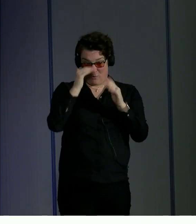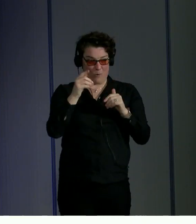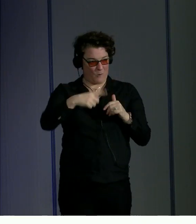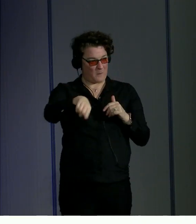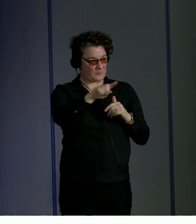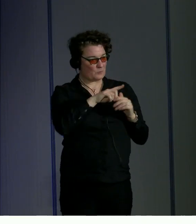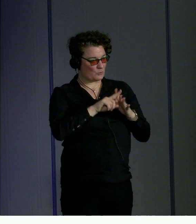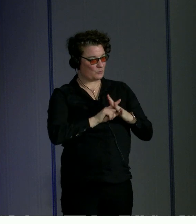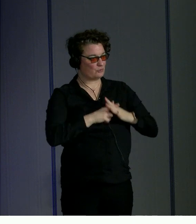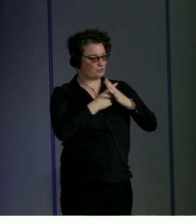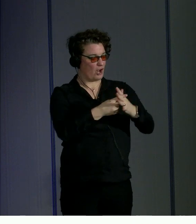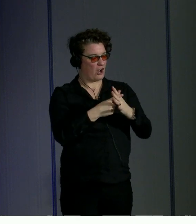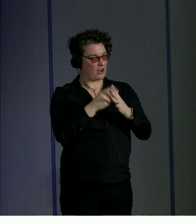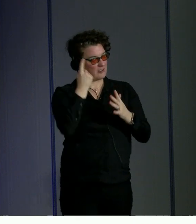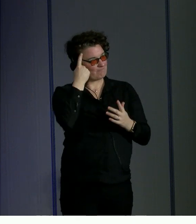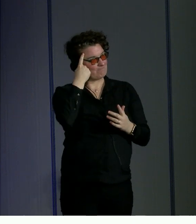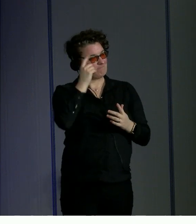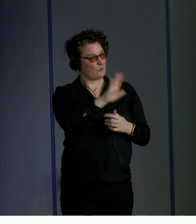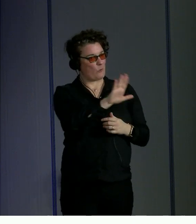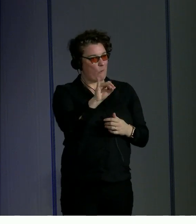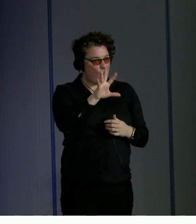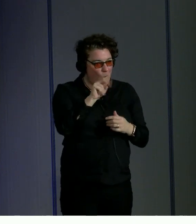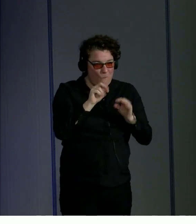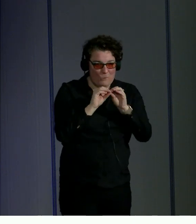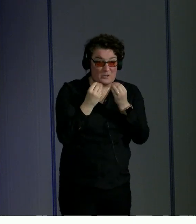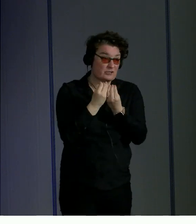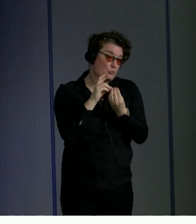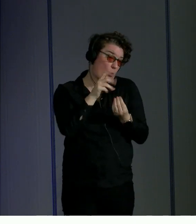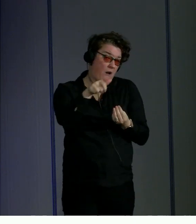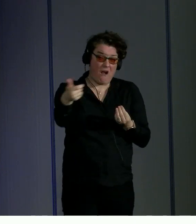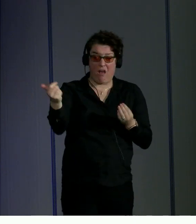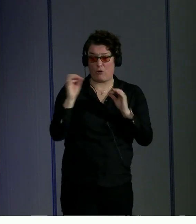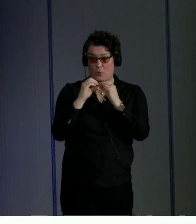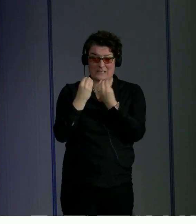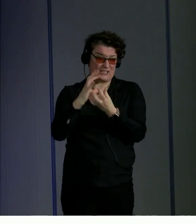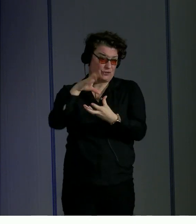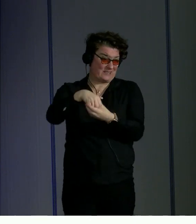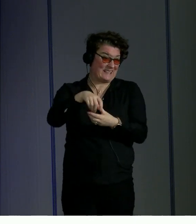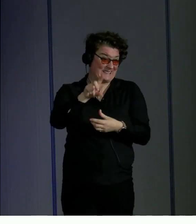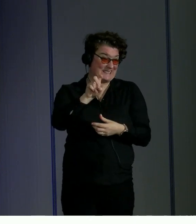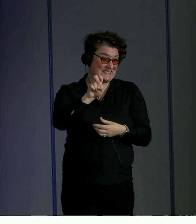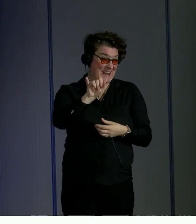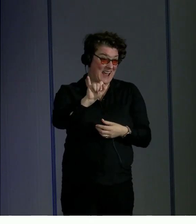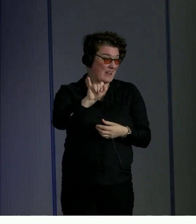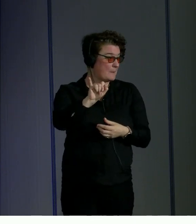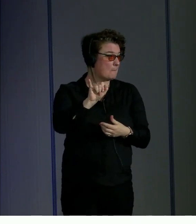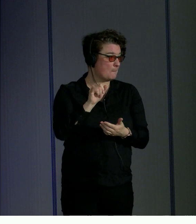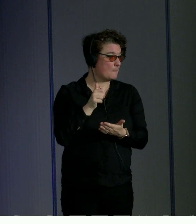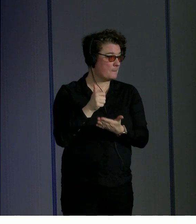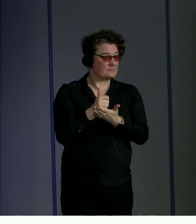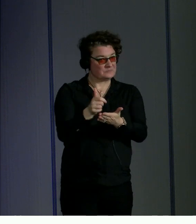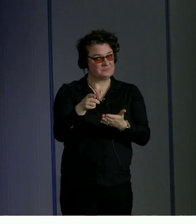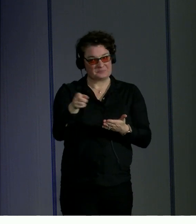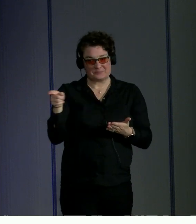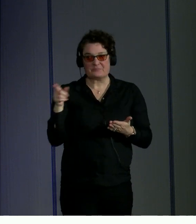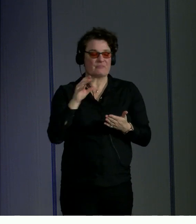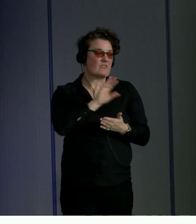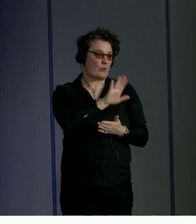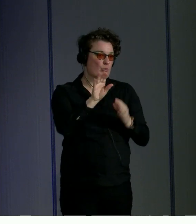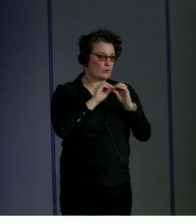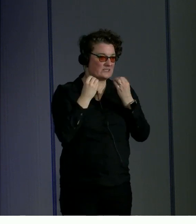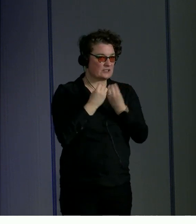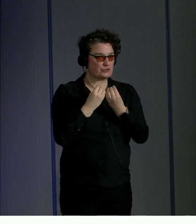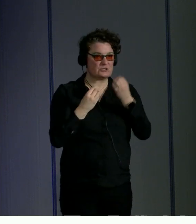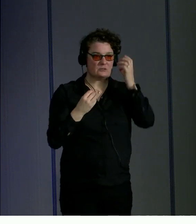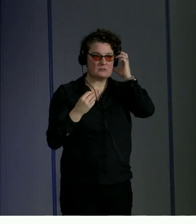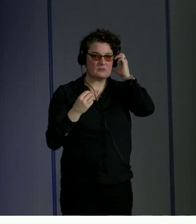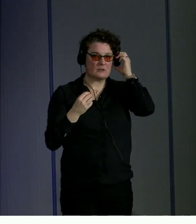your organization, or you can help others in the DEI side and your organization see how they could